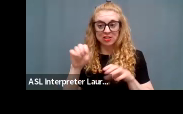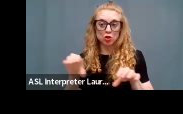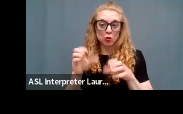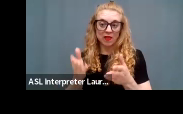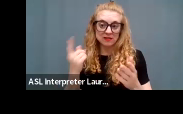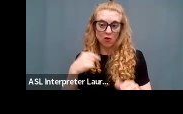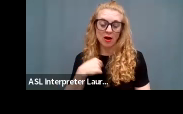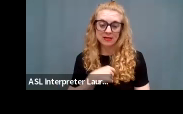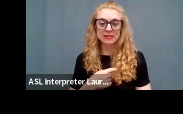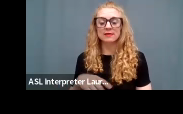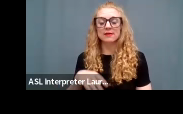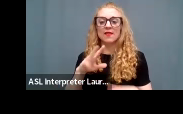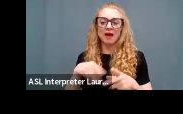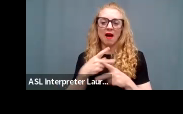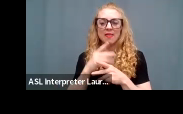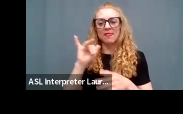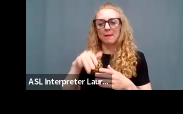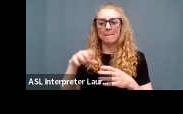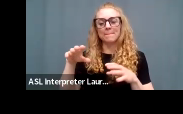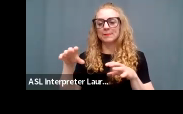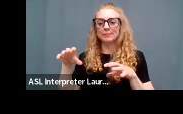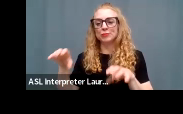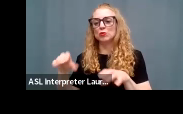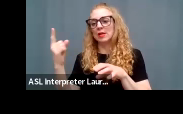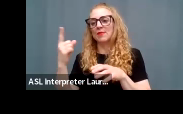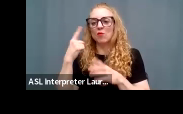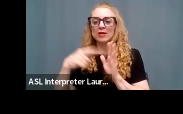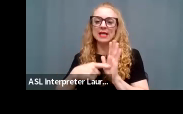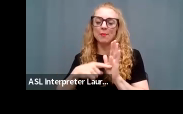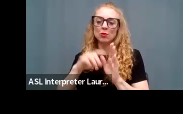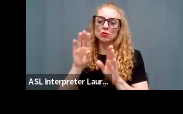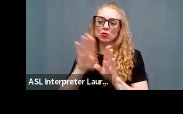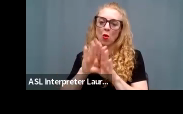the things that perform if you will so they can be door locks they could be light switches it could